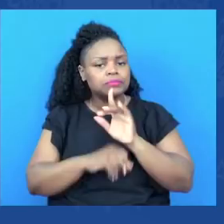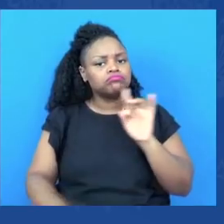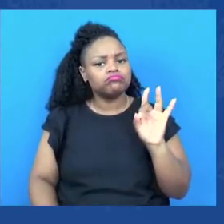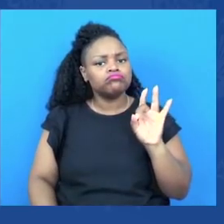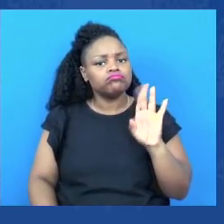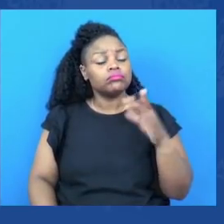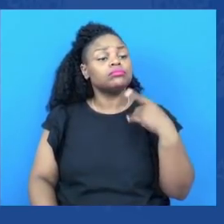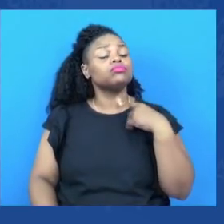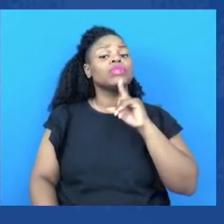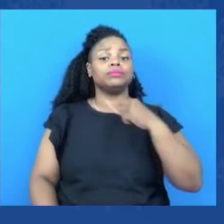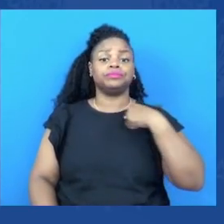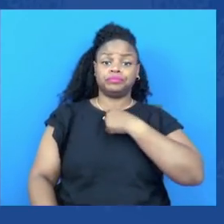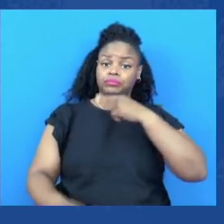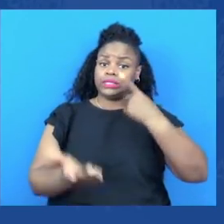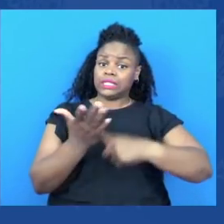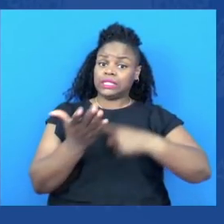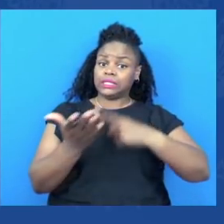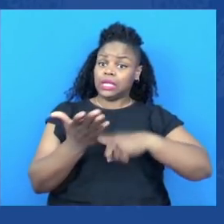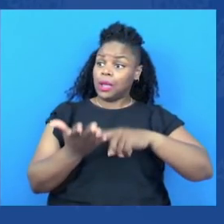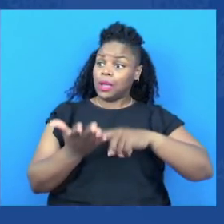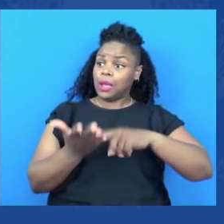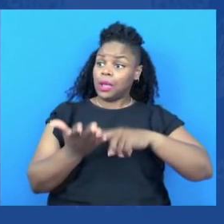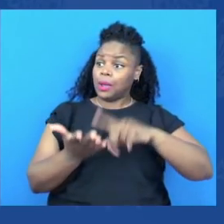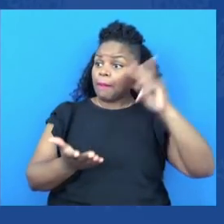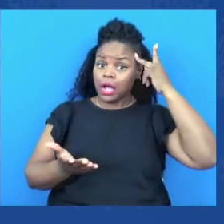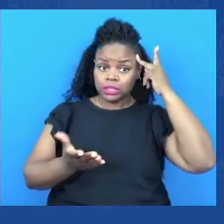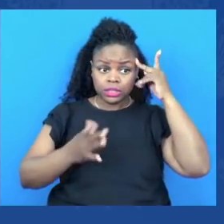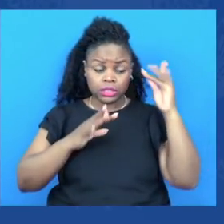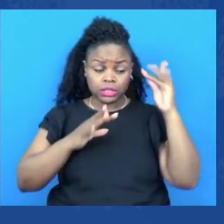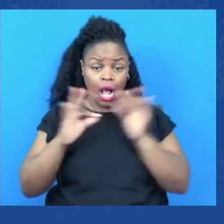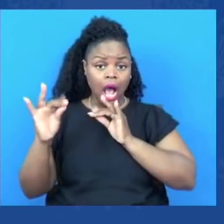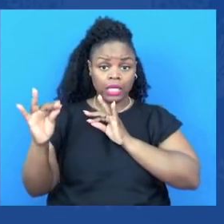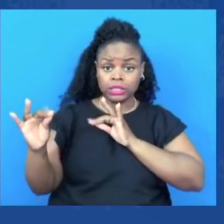I saw a video and reports from Tennessee of protestors